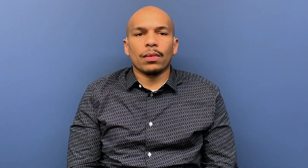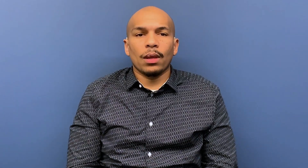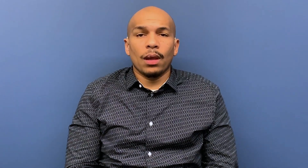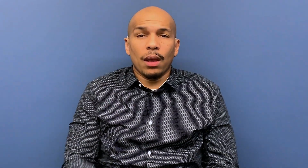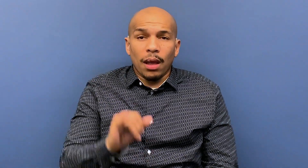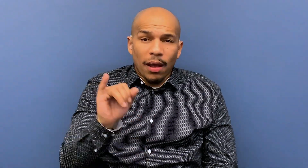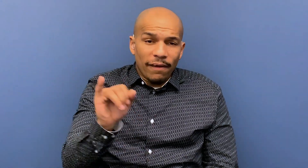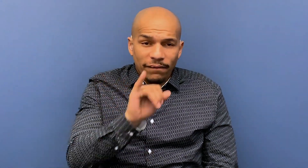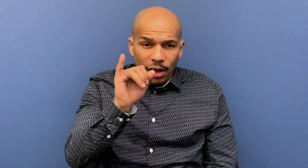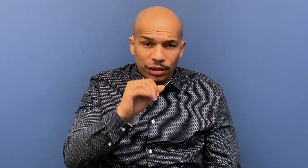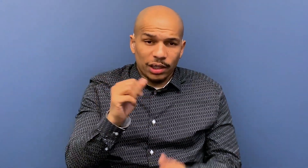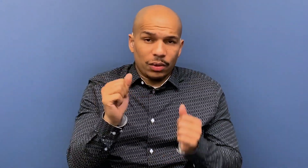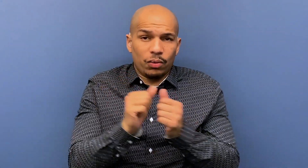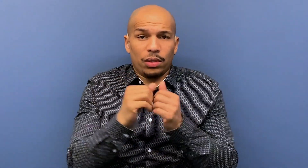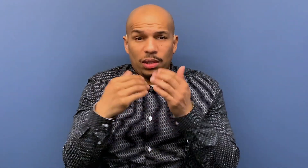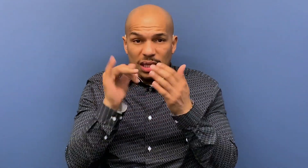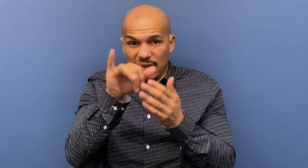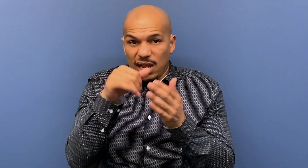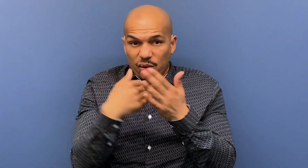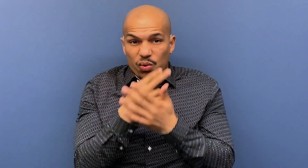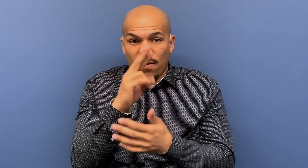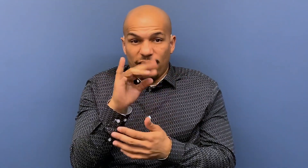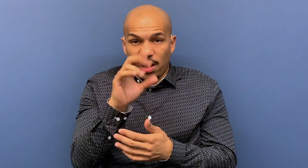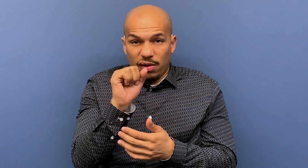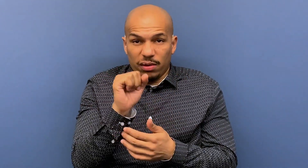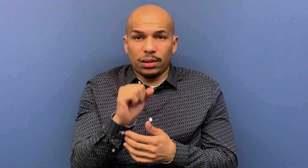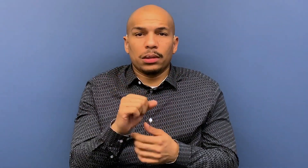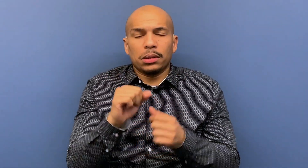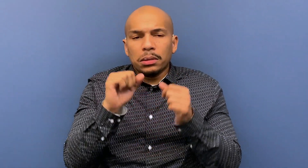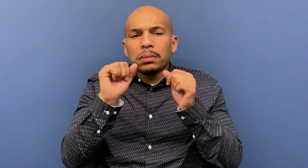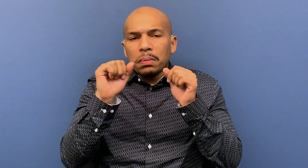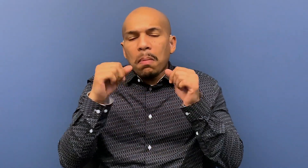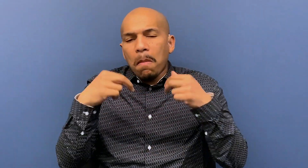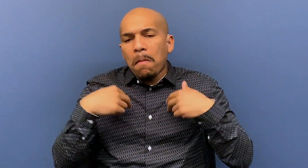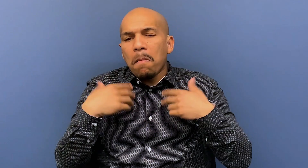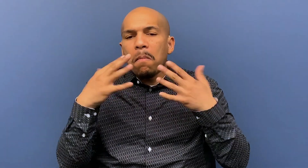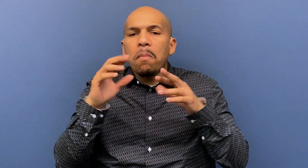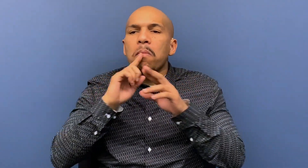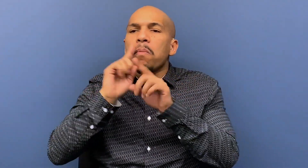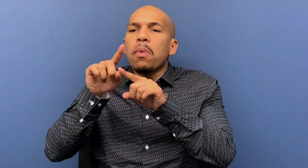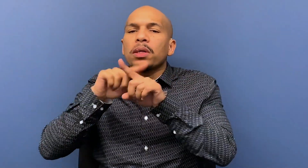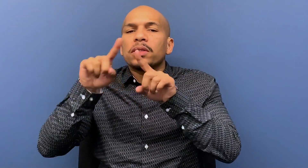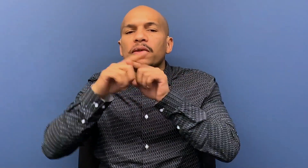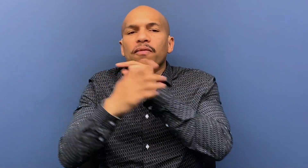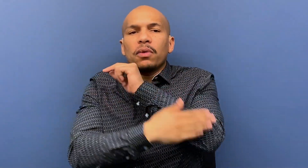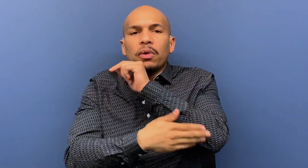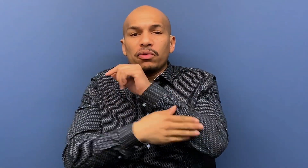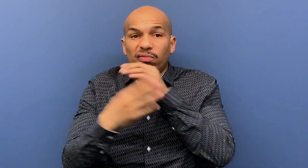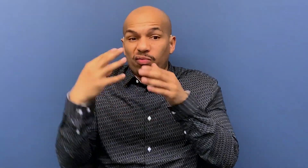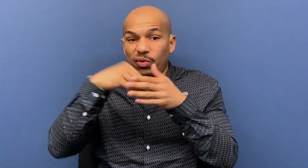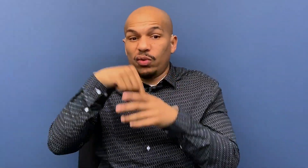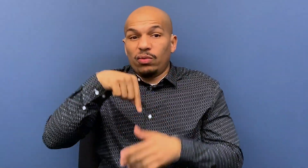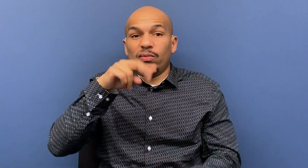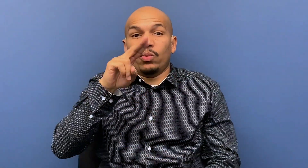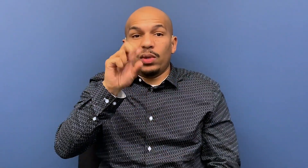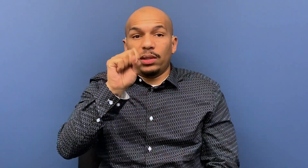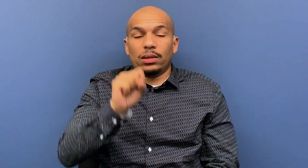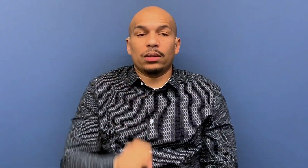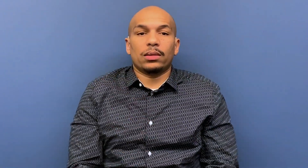Infections with this new virus have been reported in many countries including the U.S.